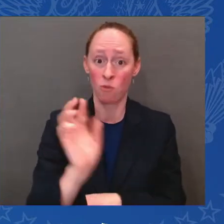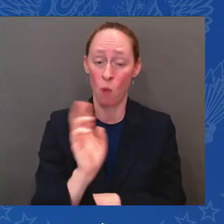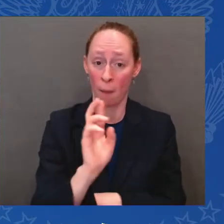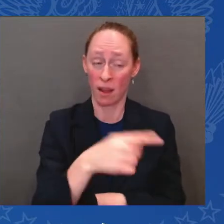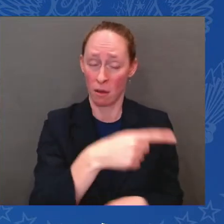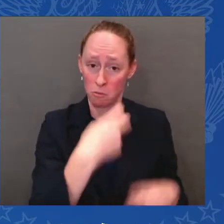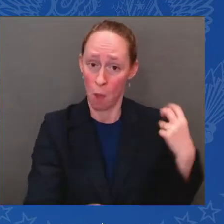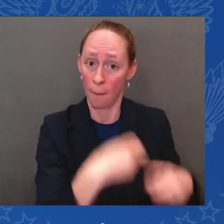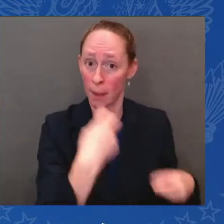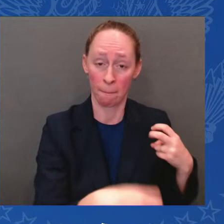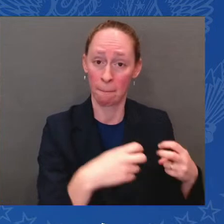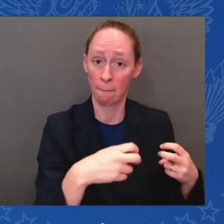The Press: Thank you, Mr. President.